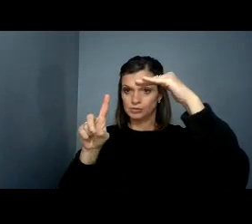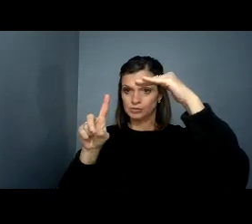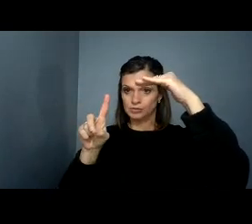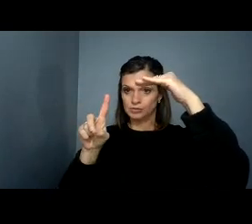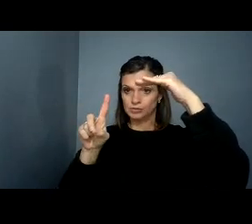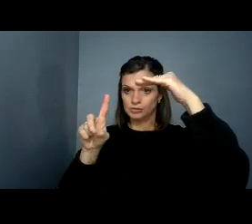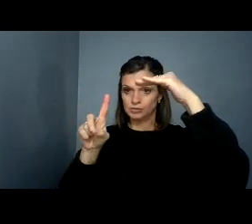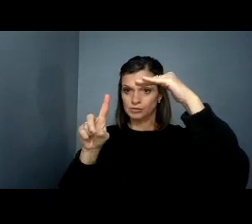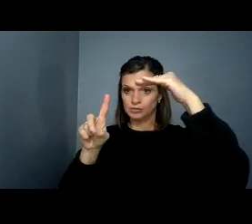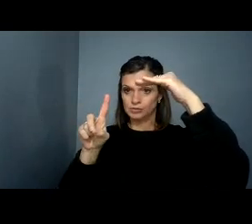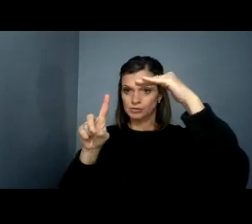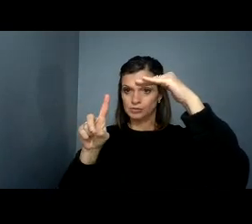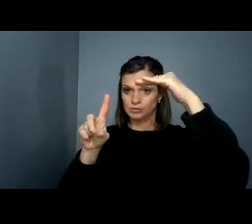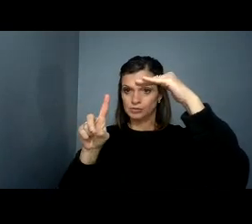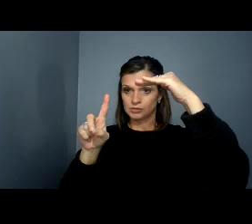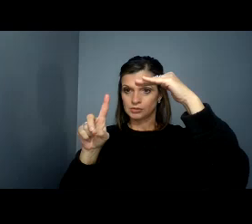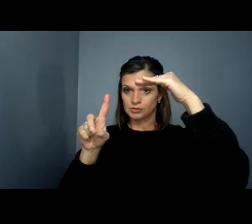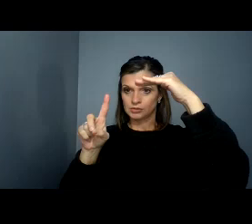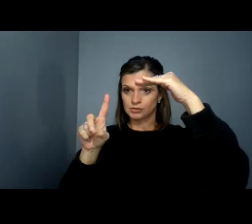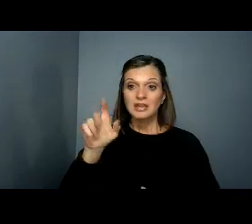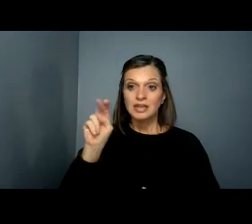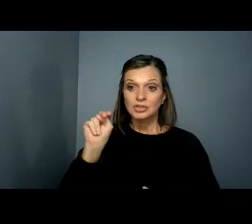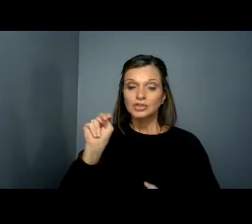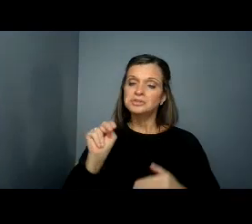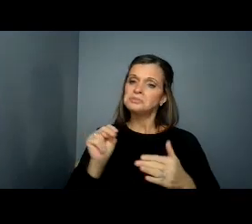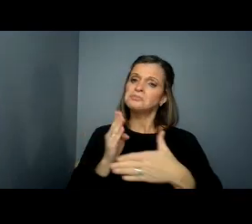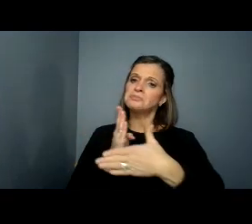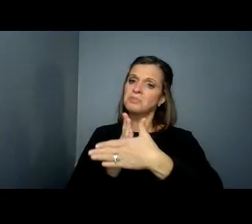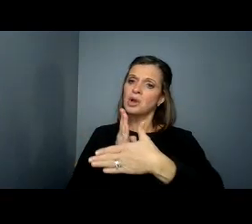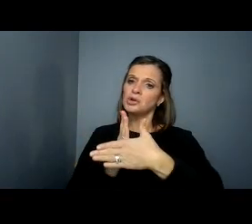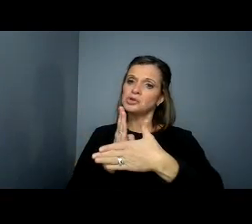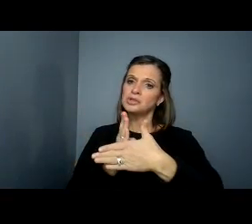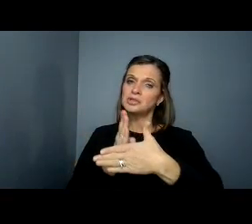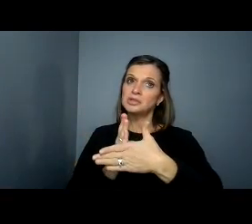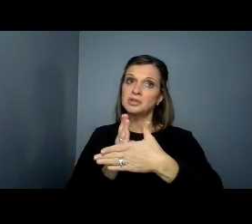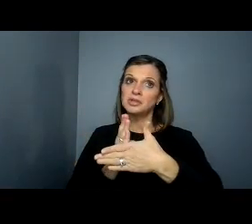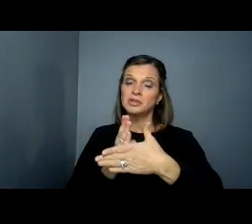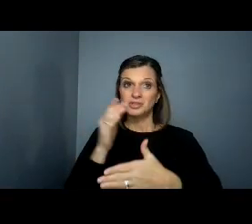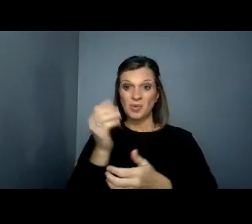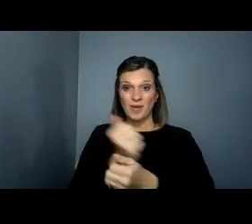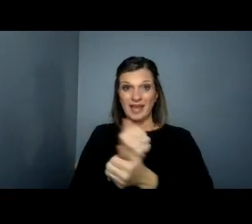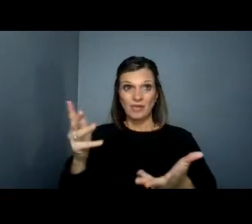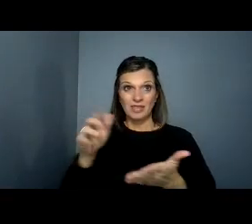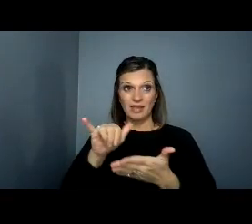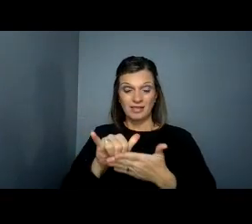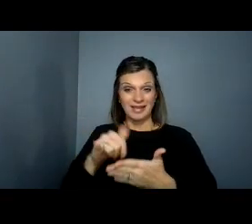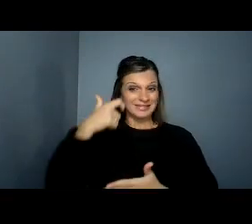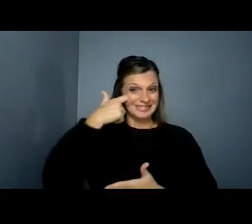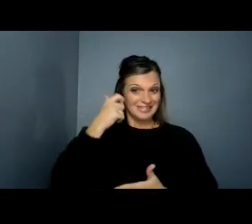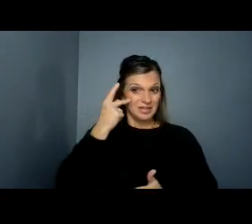in the moderate range, so everything in that graph we saw while ago has moved down and gotten worse.